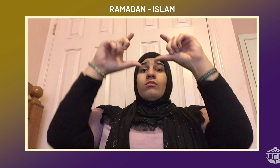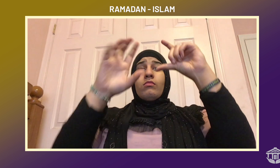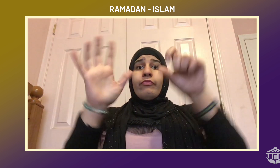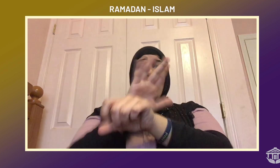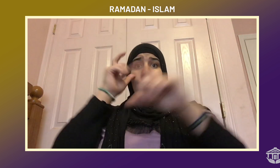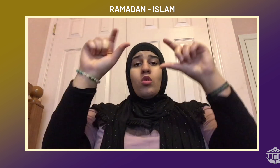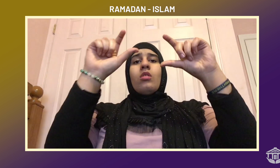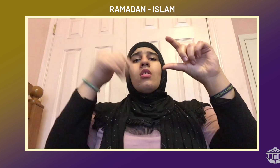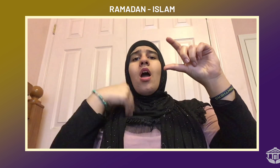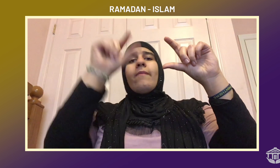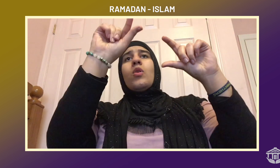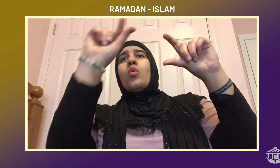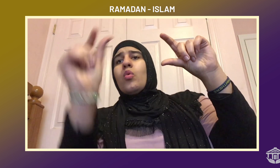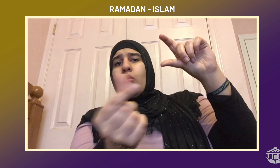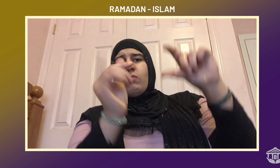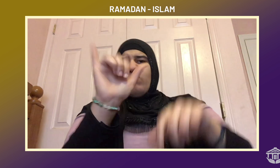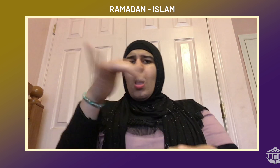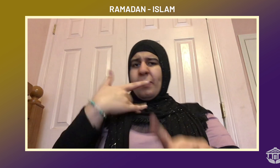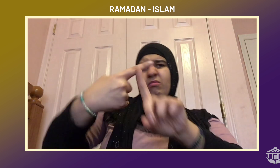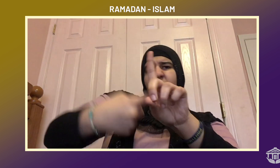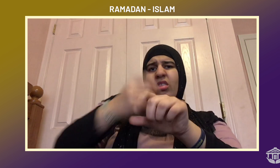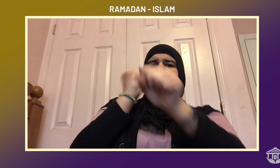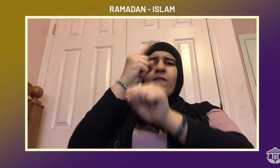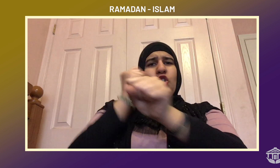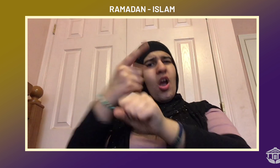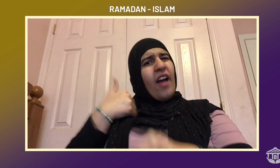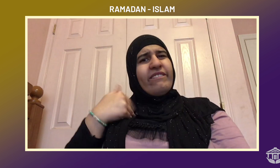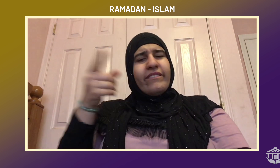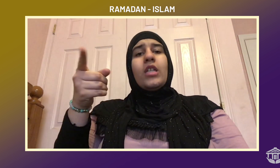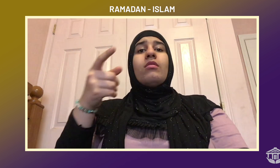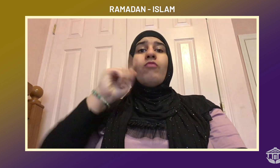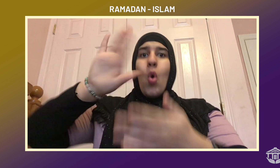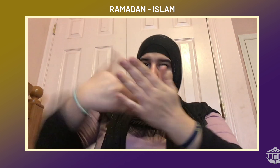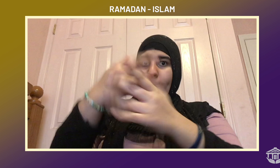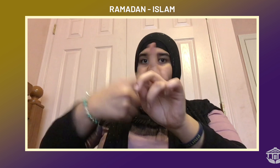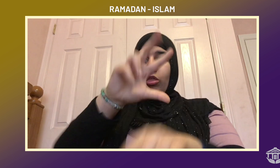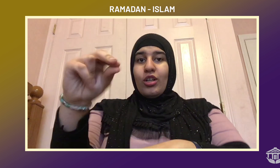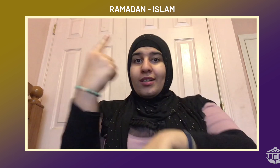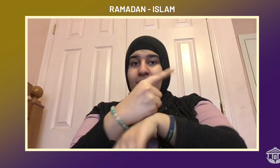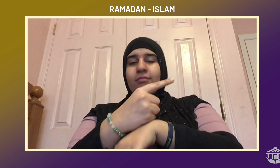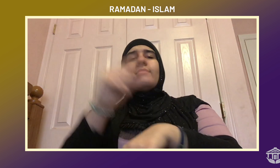We wait until we see the Ramadan moon - it looks like a crescent moon - we then fast